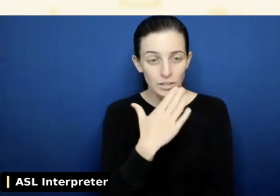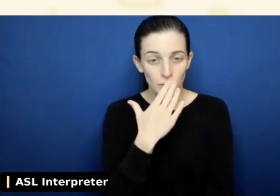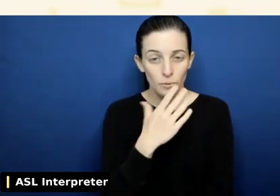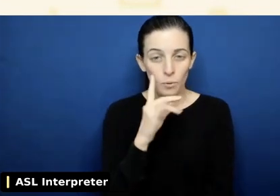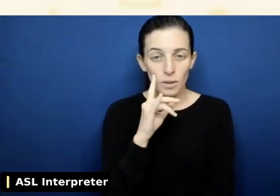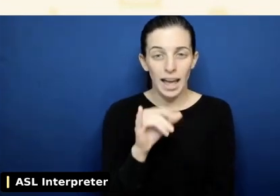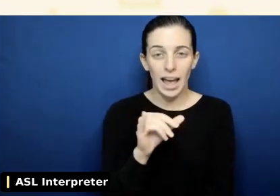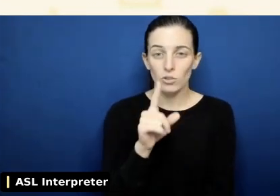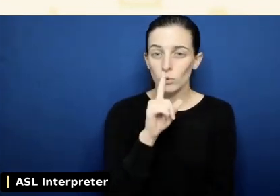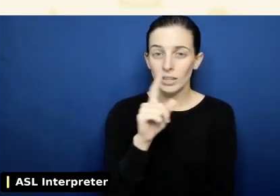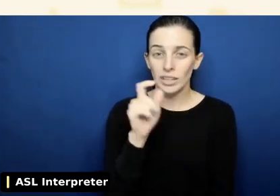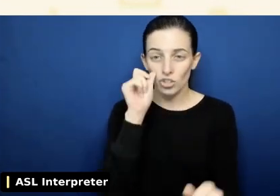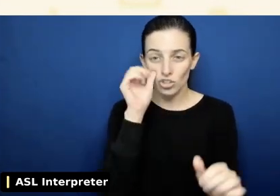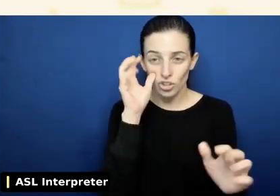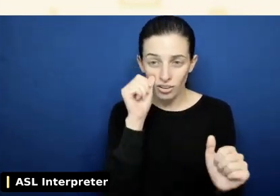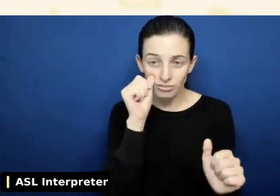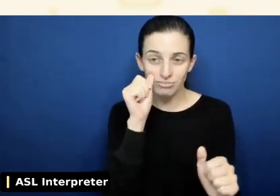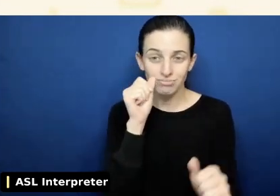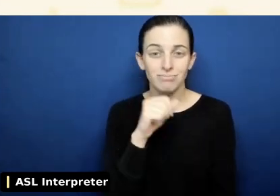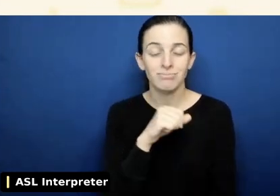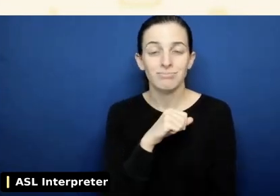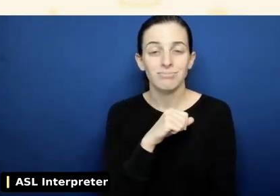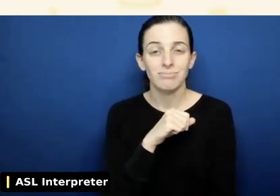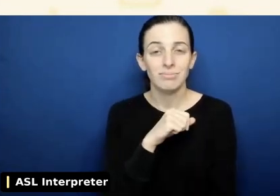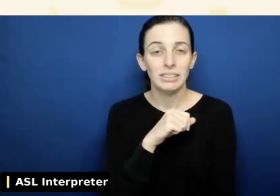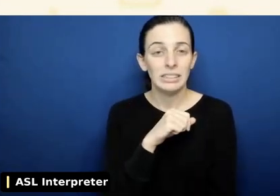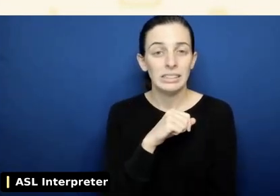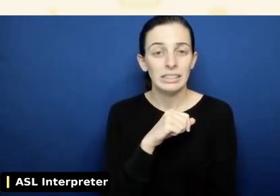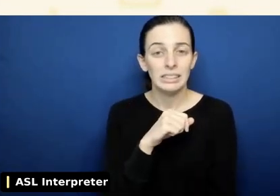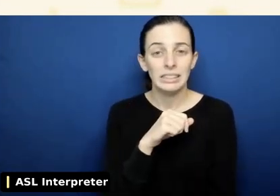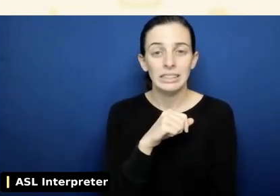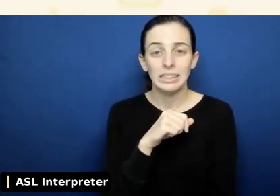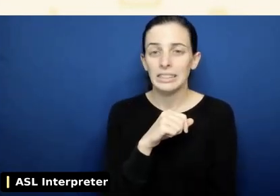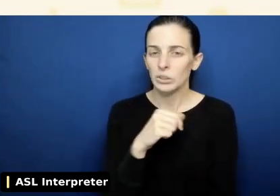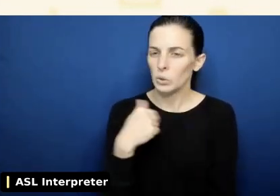And we have also gained a deeper understanding of this topic.